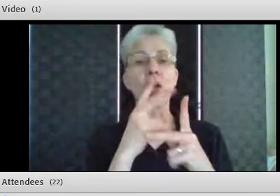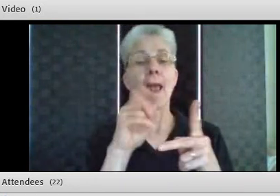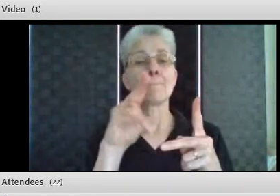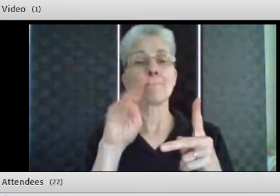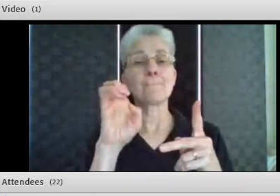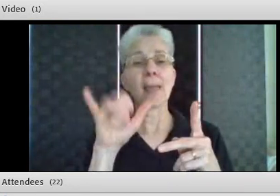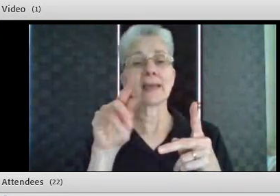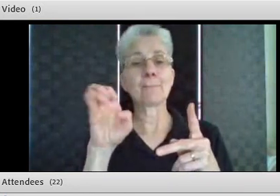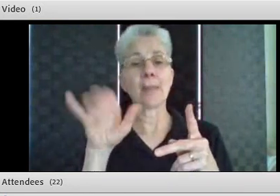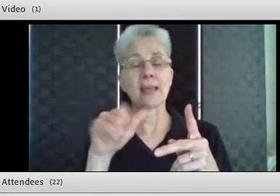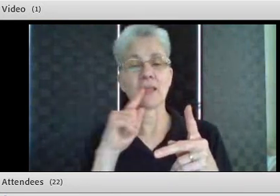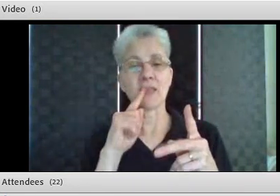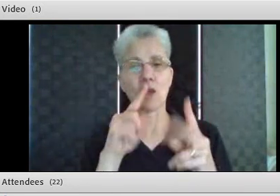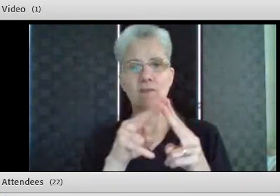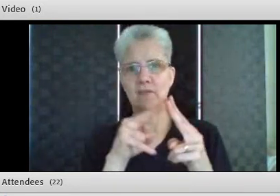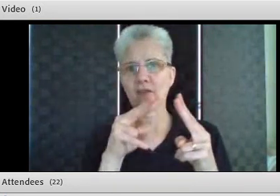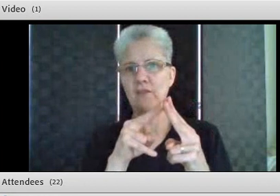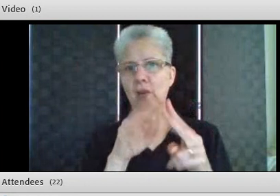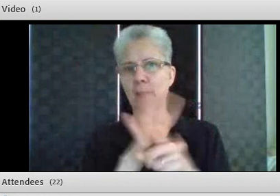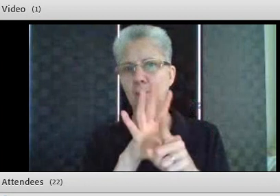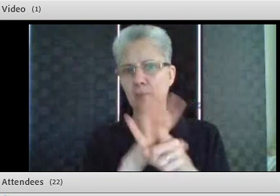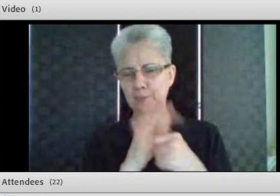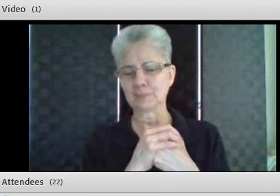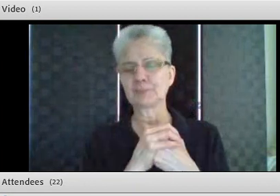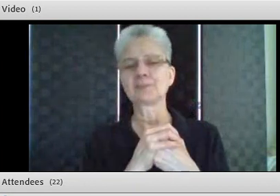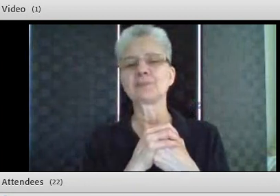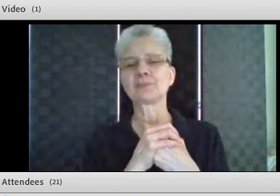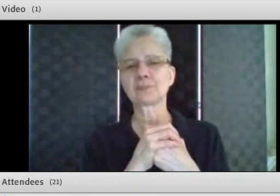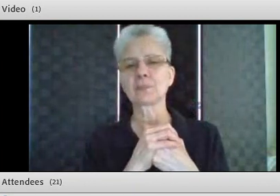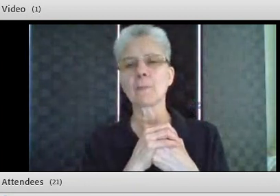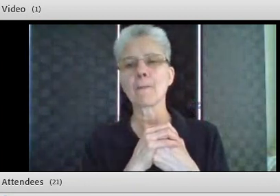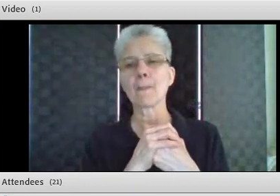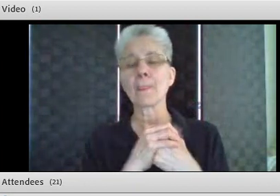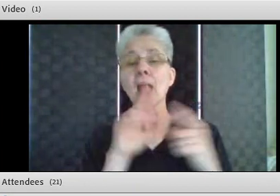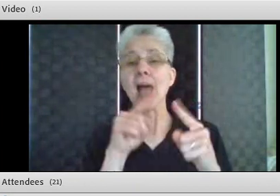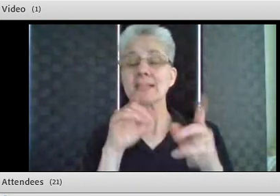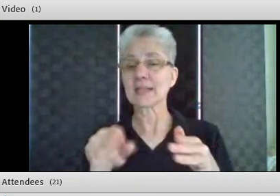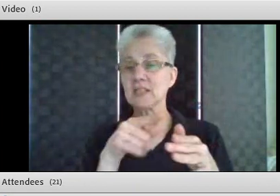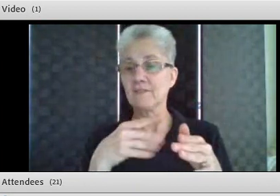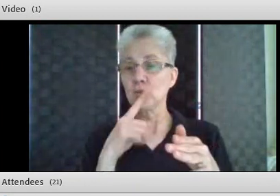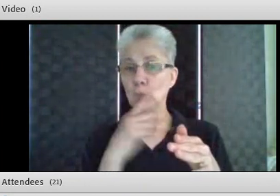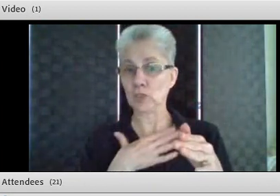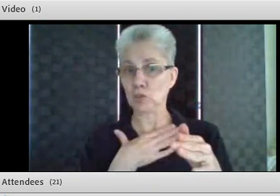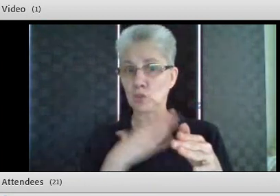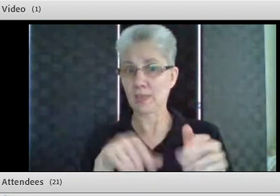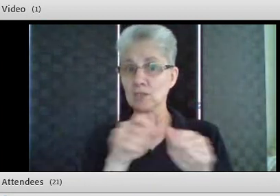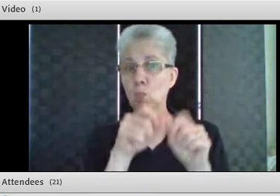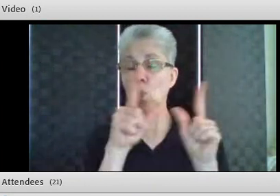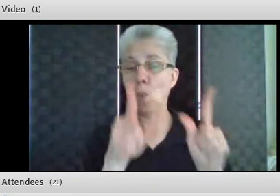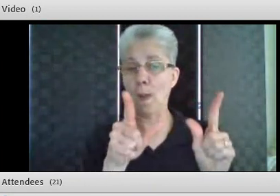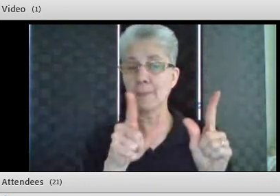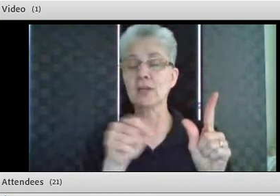Attendees, if you enjoyed this webinar and others, we encourage you to keep an eye on our SWFLN C.E. calendar,